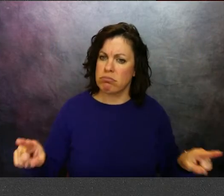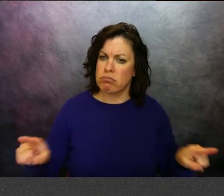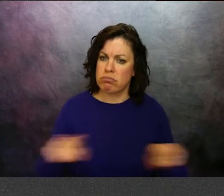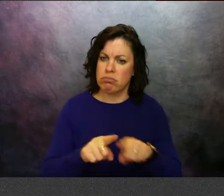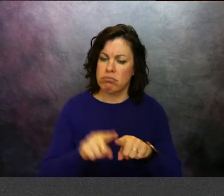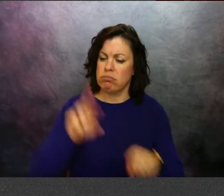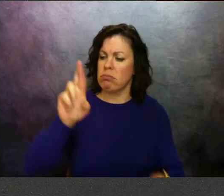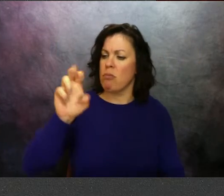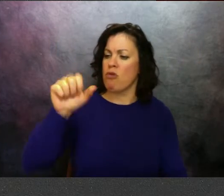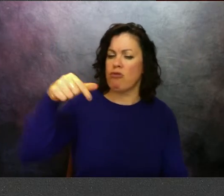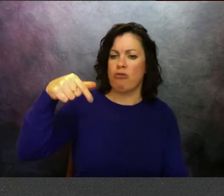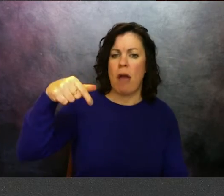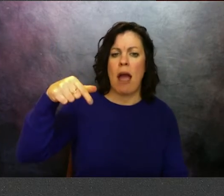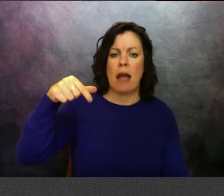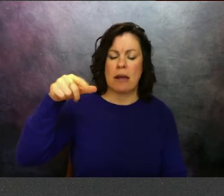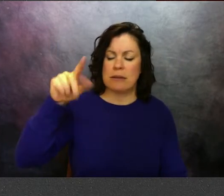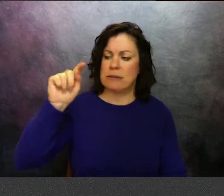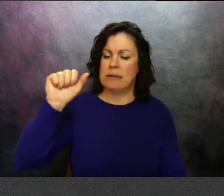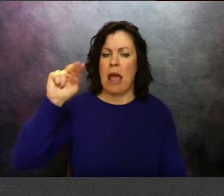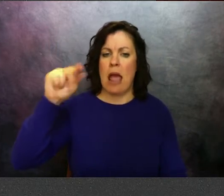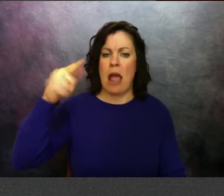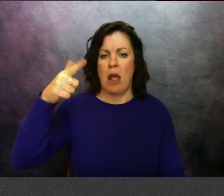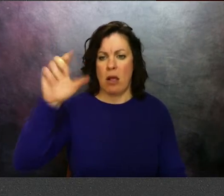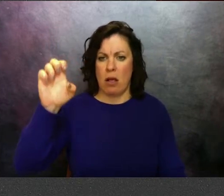So we'll just draw the walls of the room